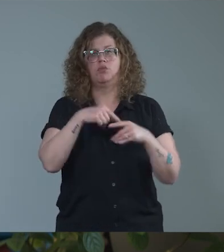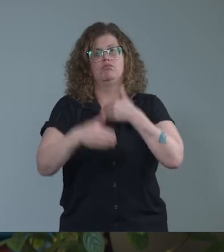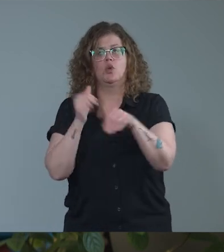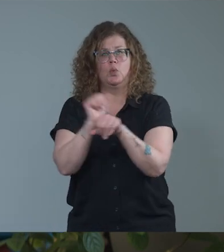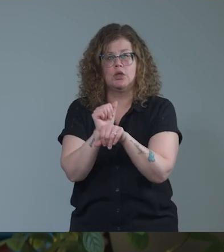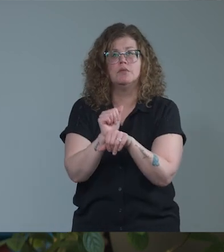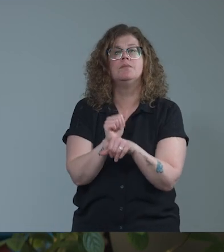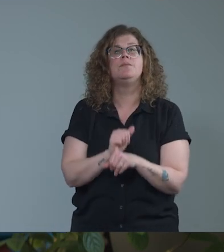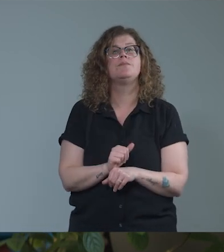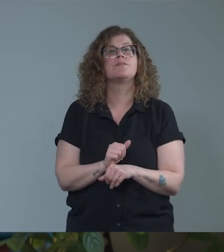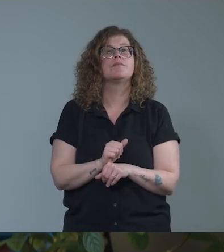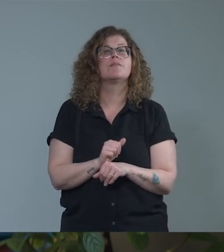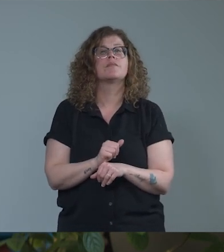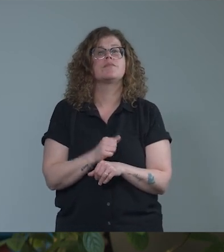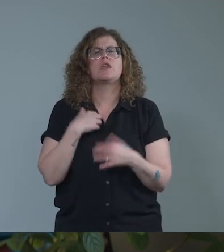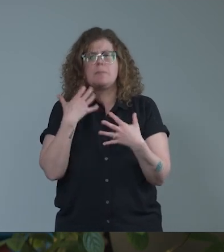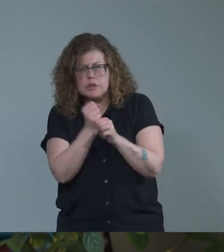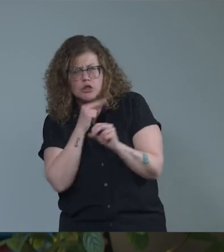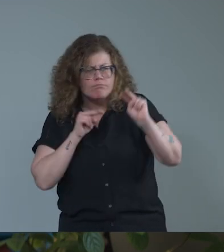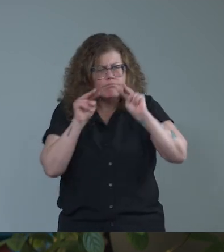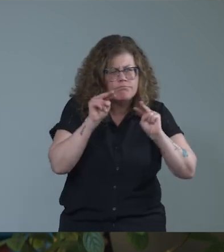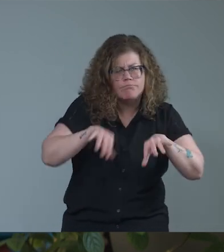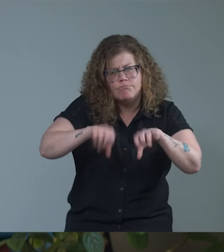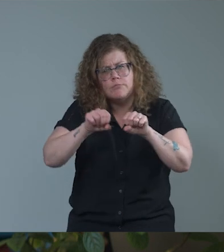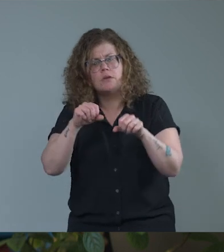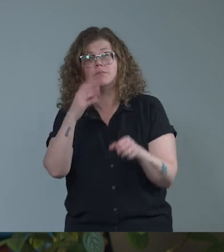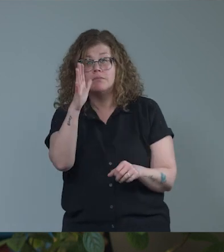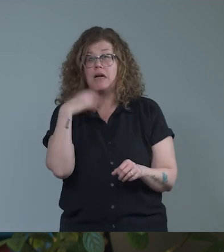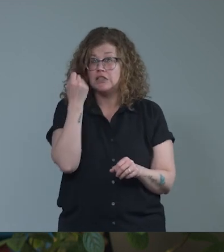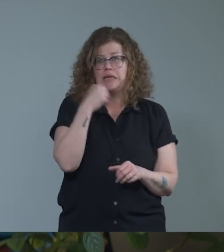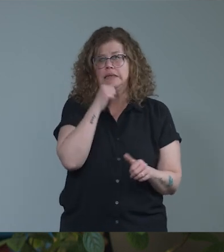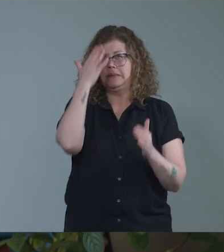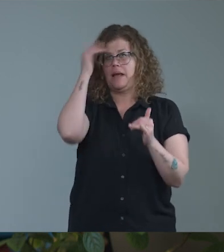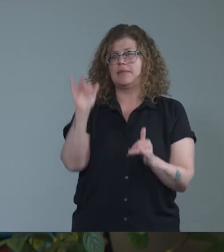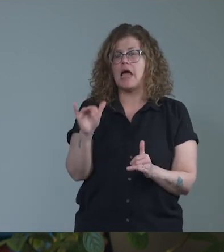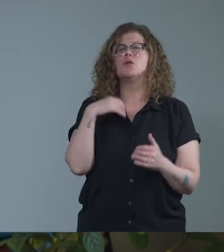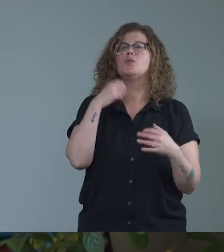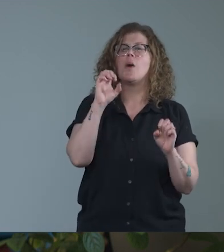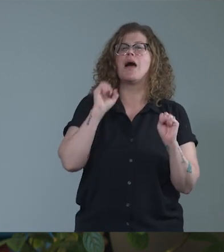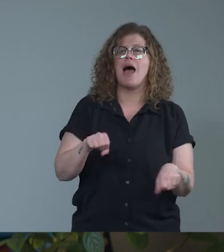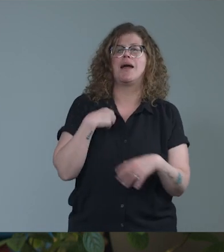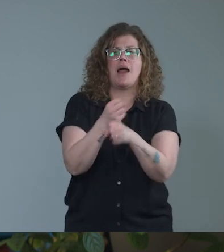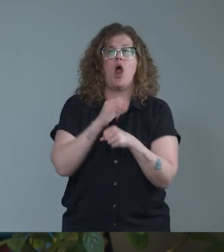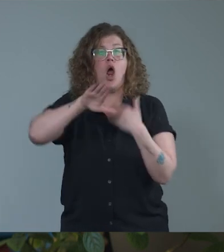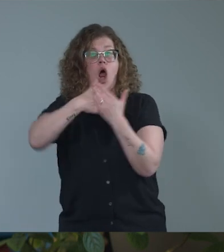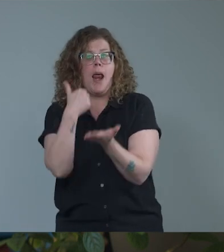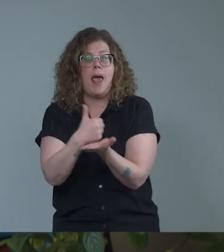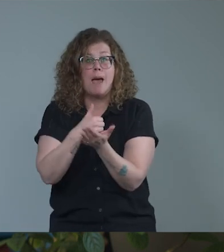about it, like, just to, to finish the work. So, it was a challenging process,